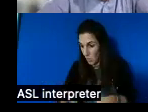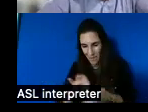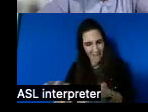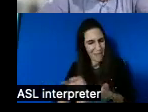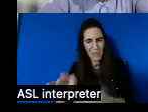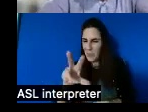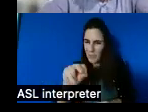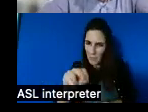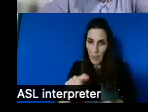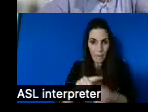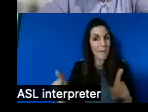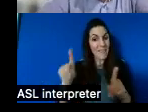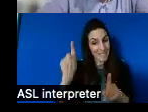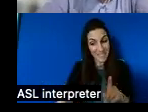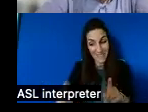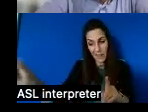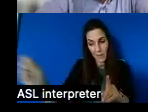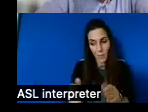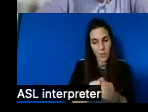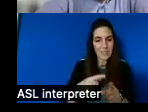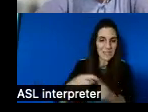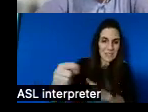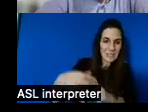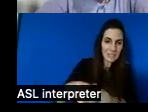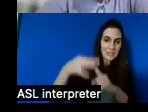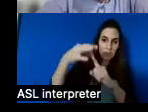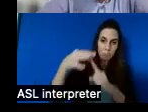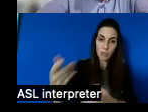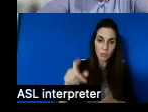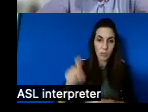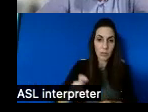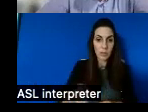needed with special needs you guys have a lot of deductions as parents with kids you know on a